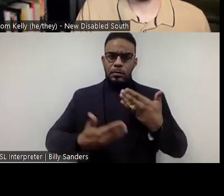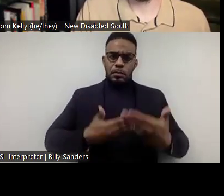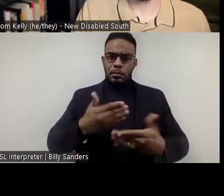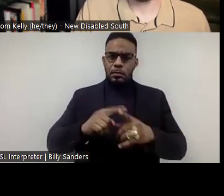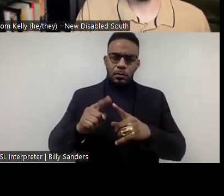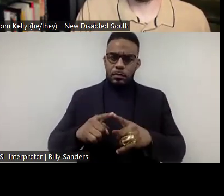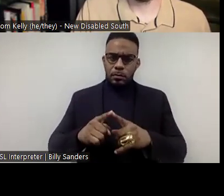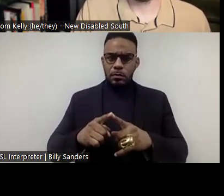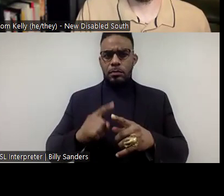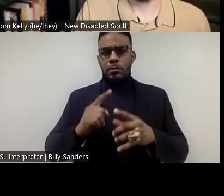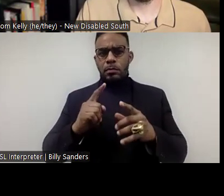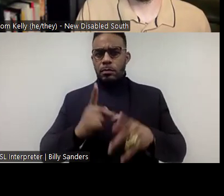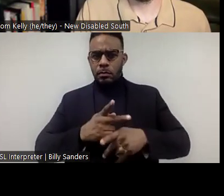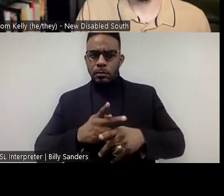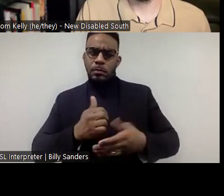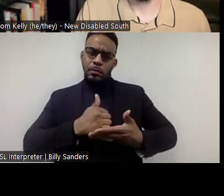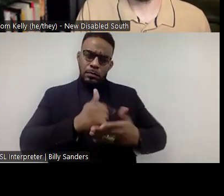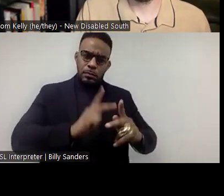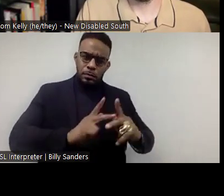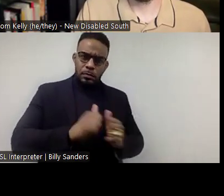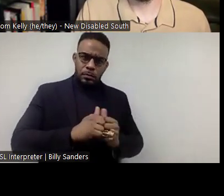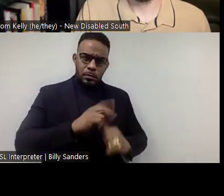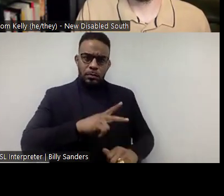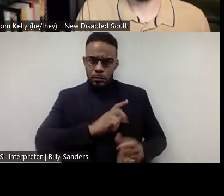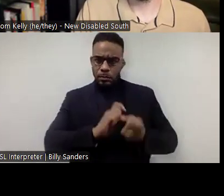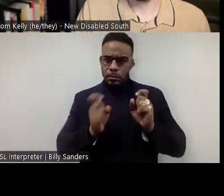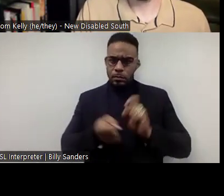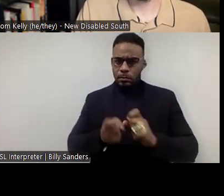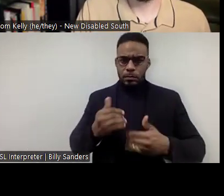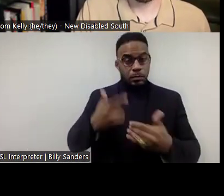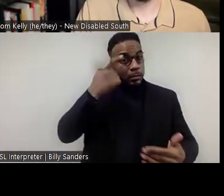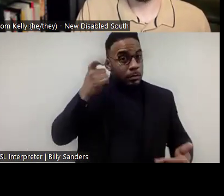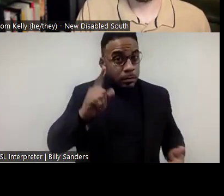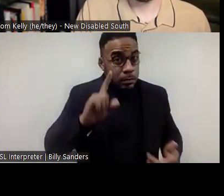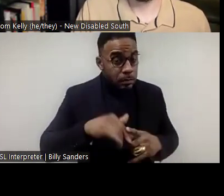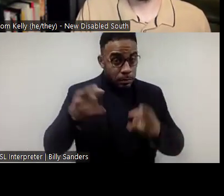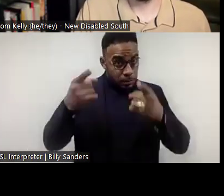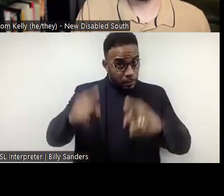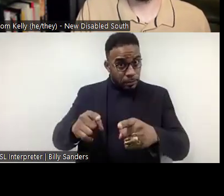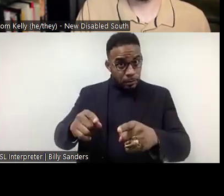come to the end of figuring out all the people so you have to be constantly learning but also stewarding and helping